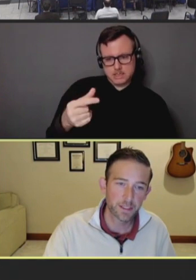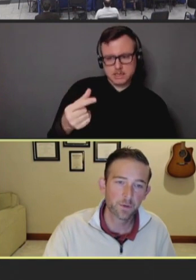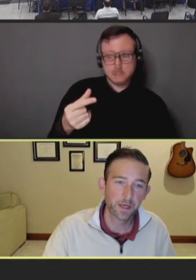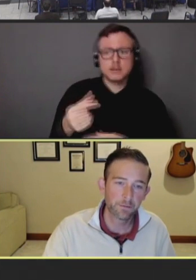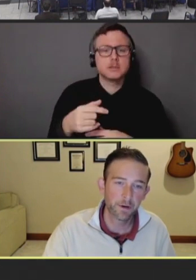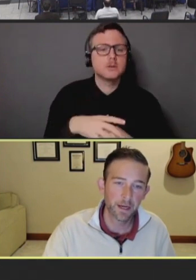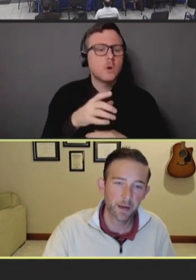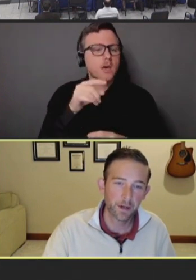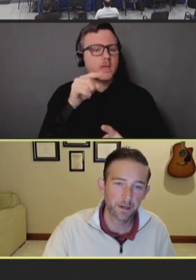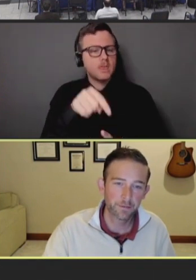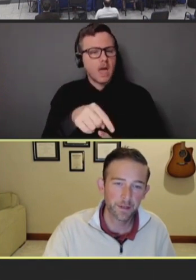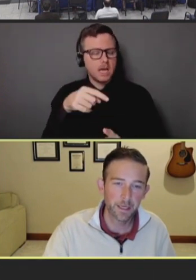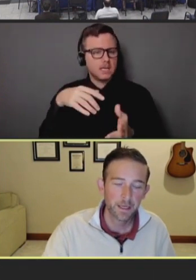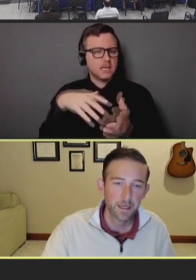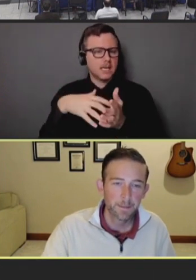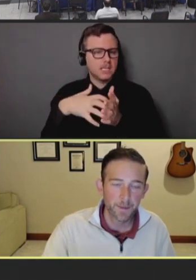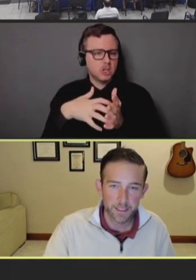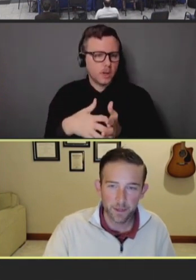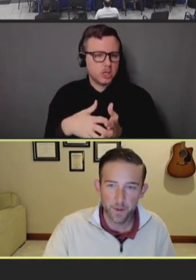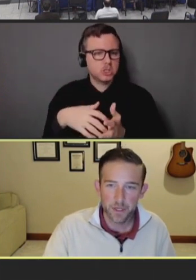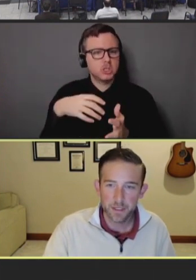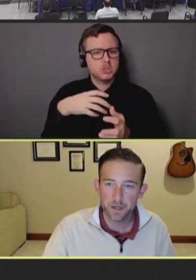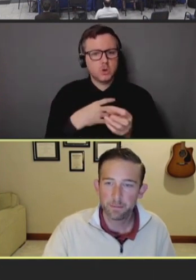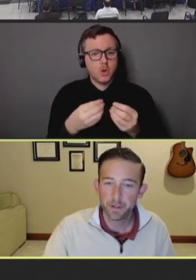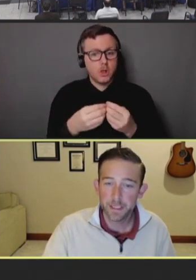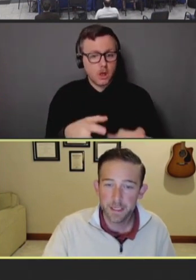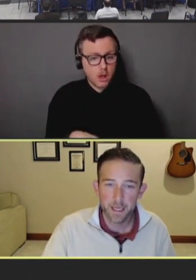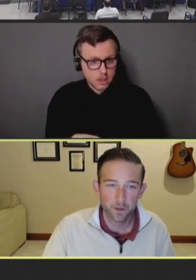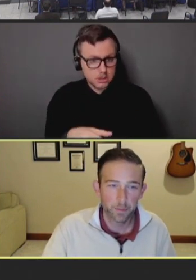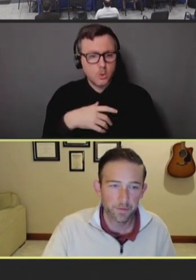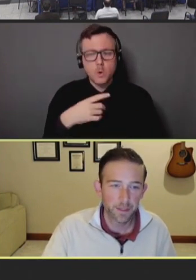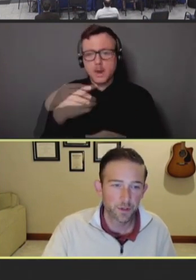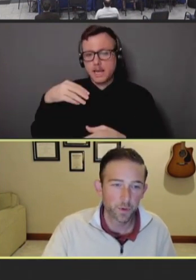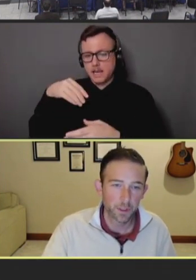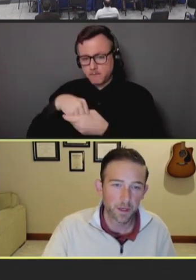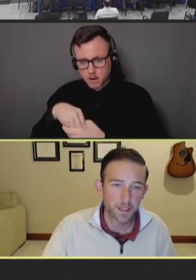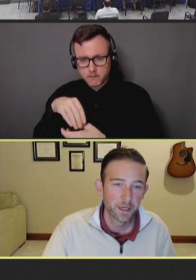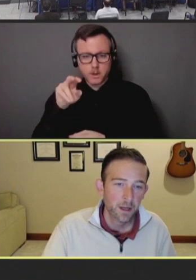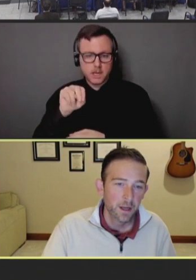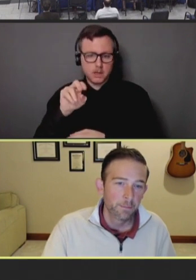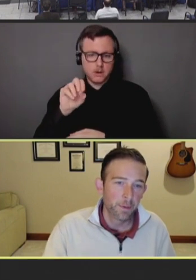And we can find out if the attenuations that are built into nOPV2 are lost.